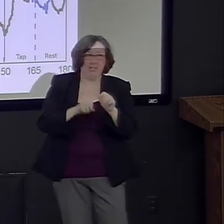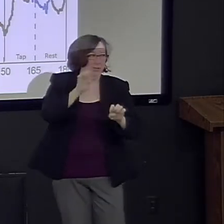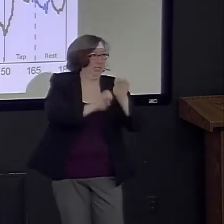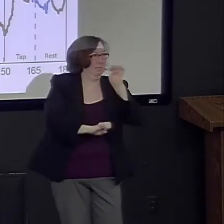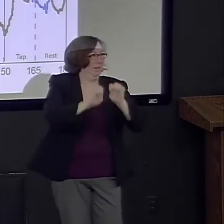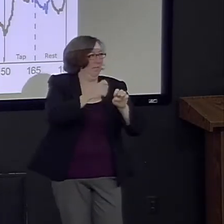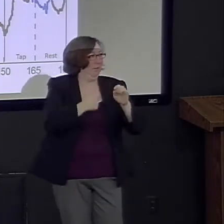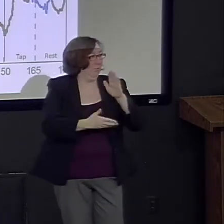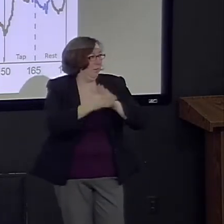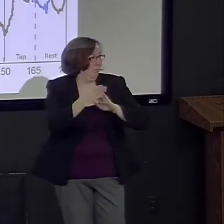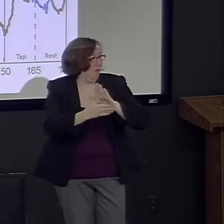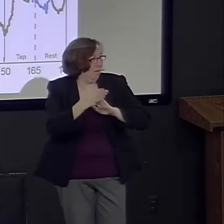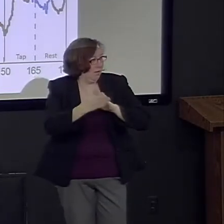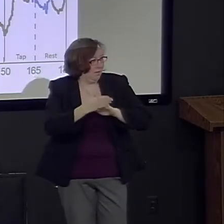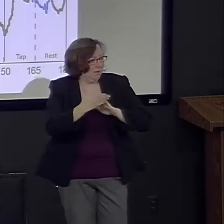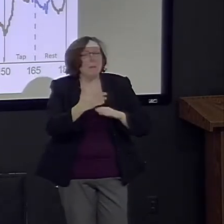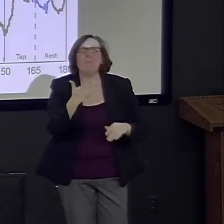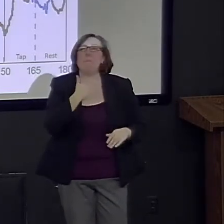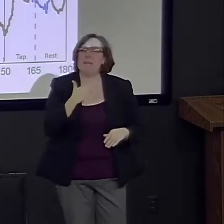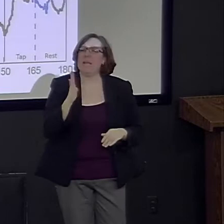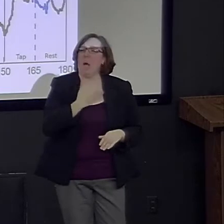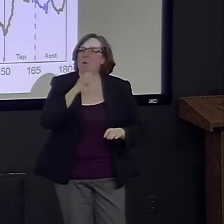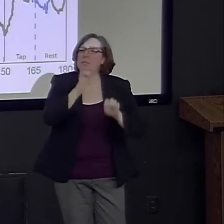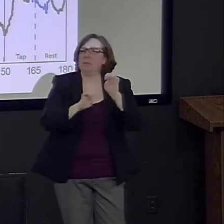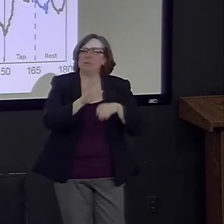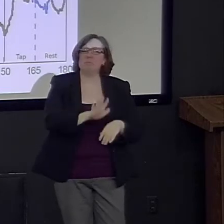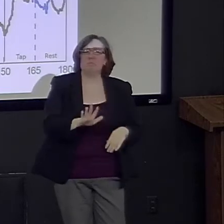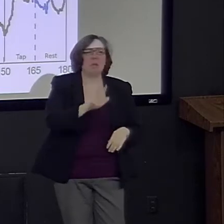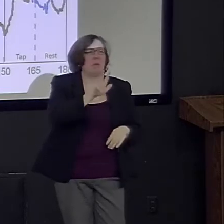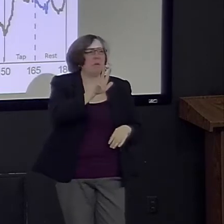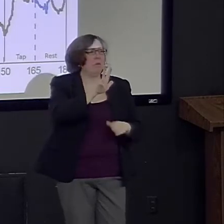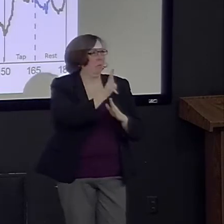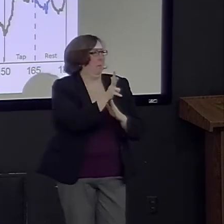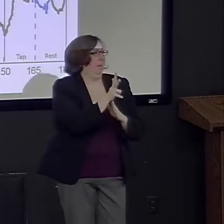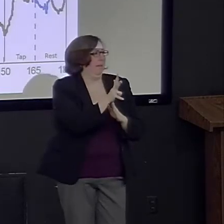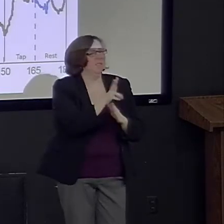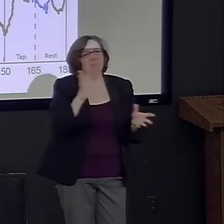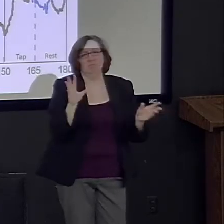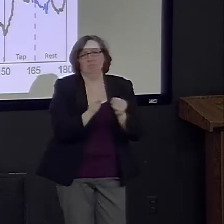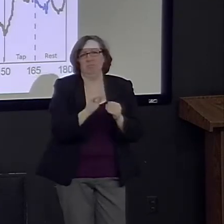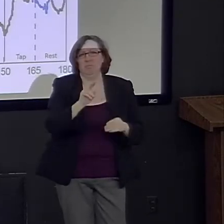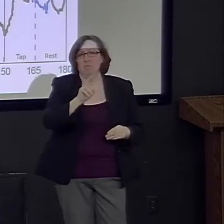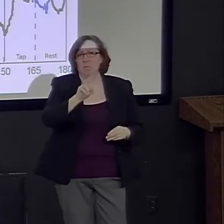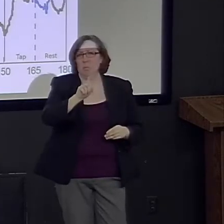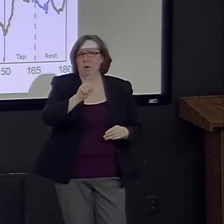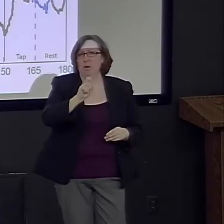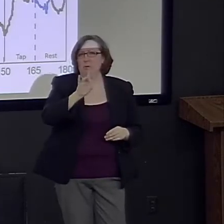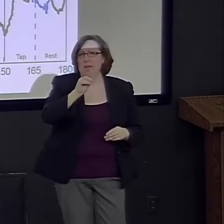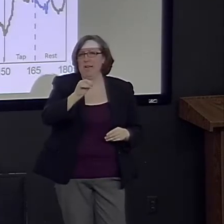and usually our experiments go three minutes, which is a 180 seconds, we collect this pile of data.